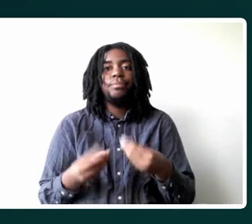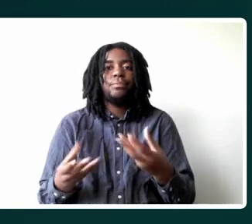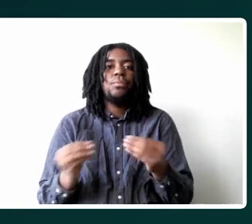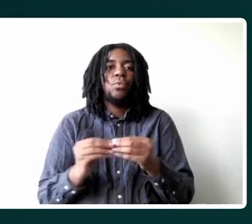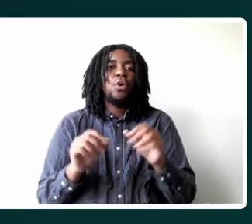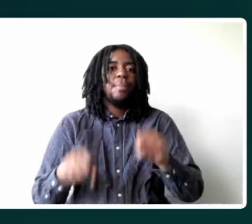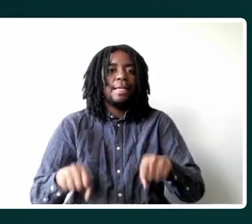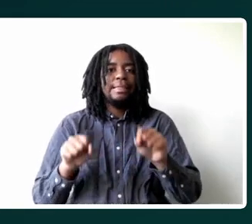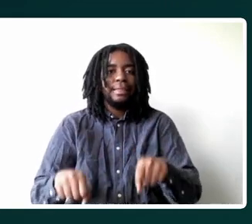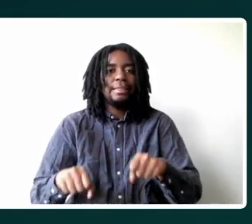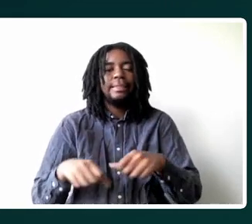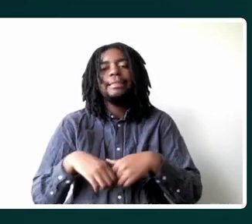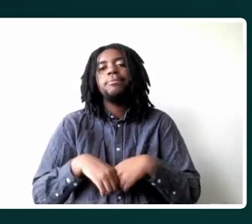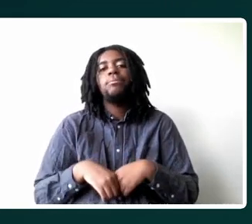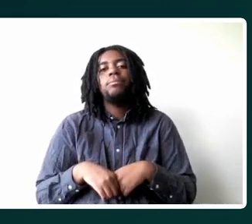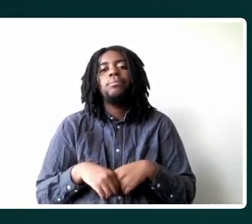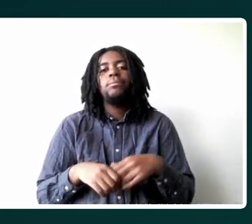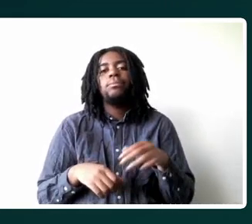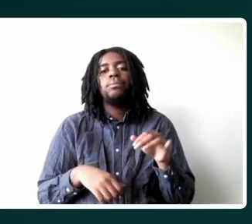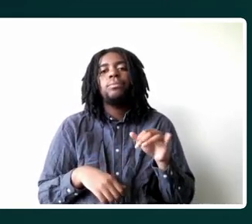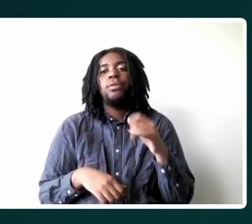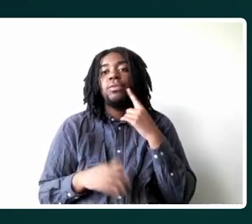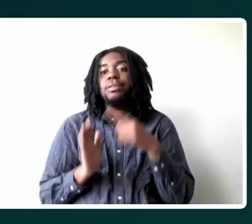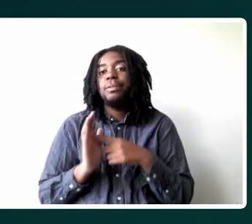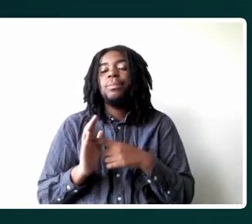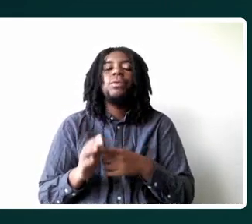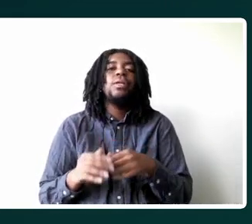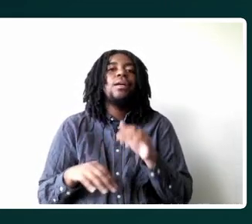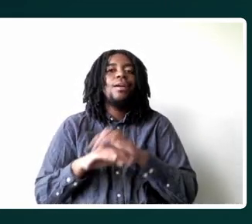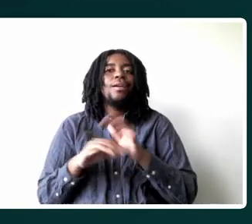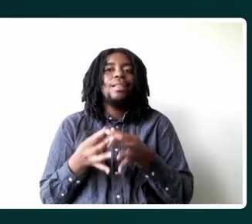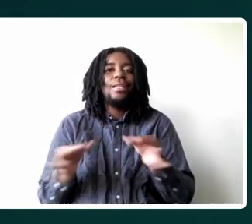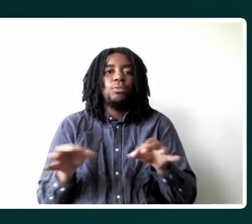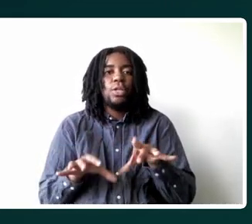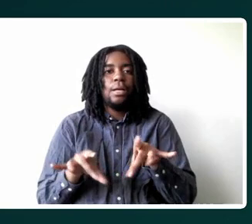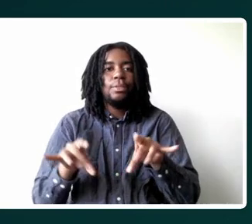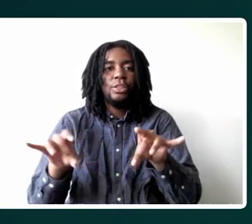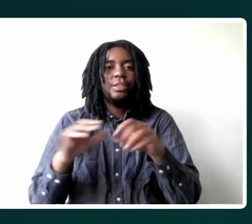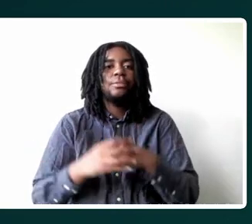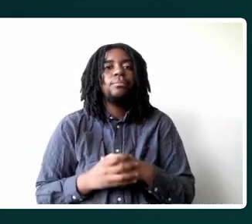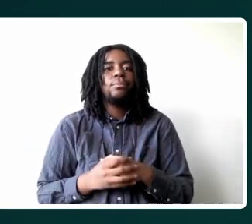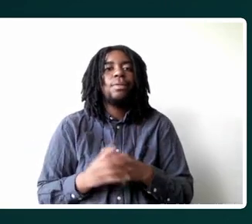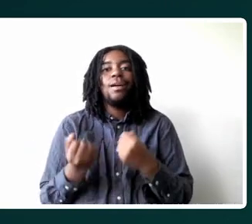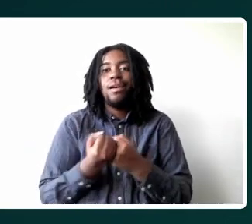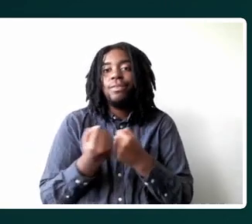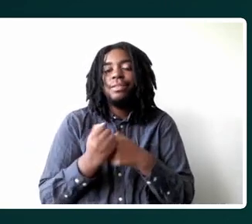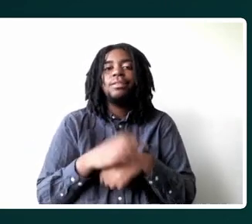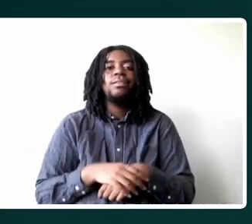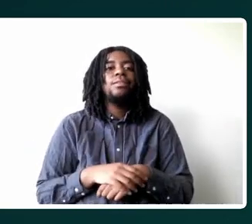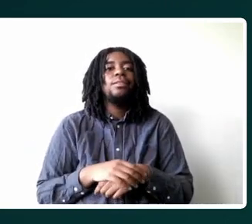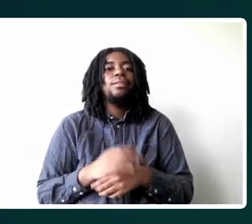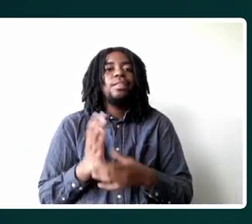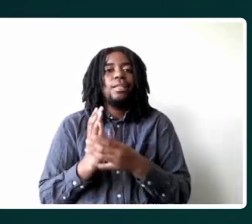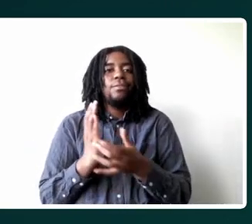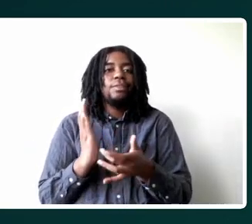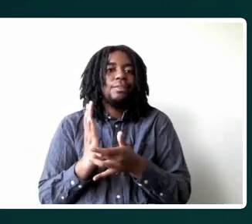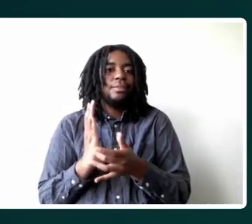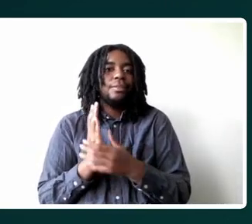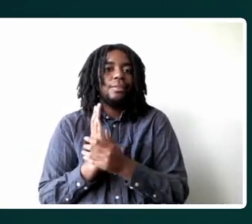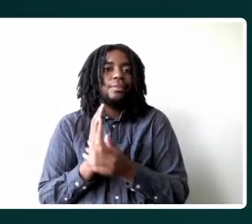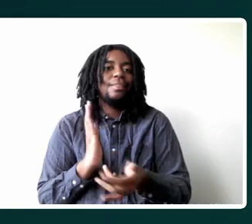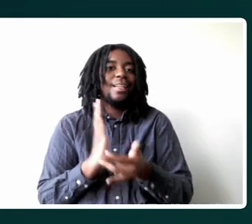such as English language acquisition, advocacy skills, tech skills, and visual literacy. Our